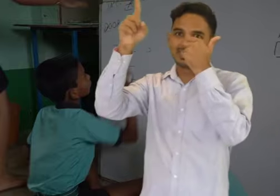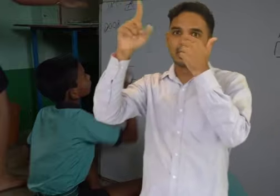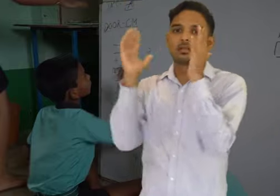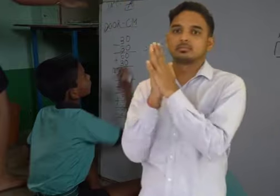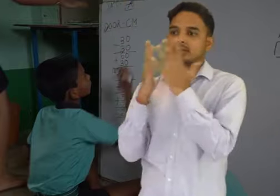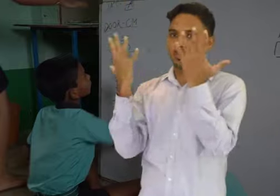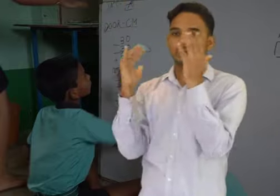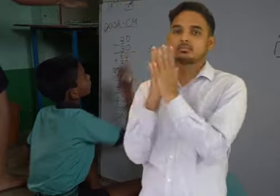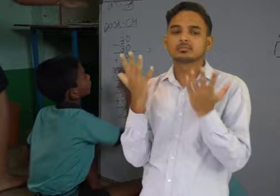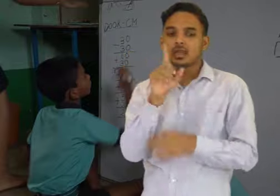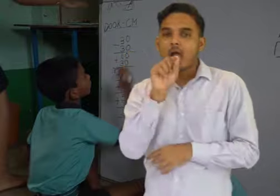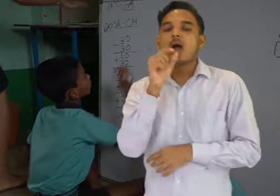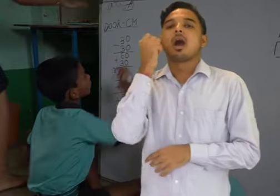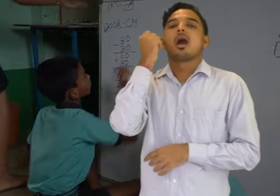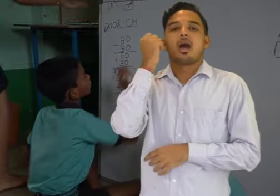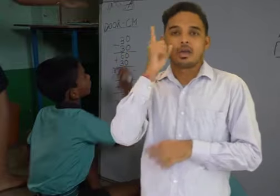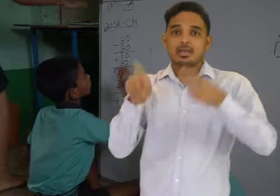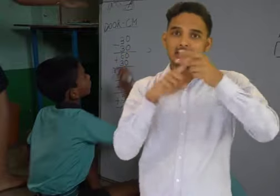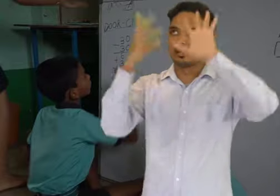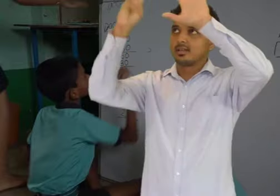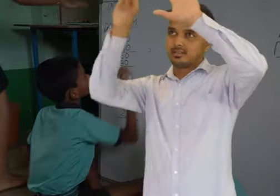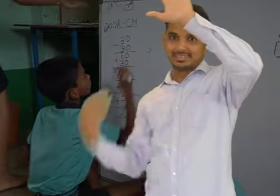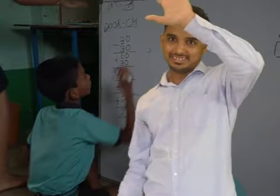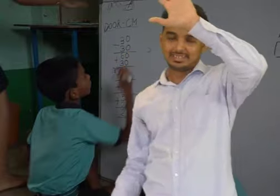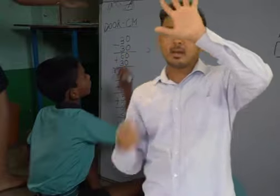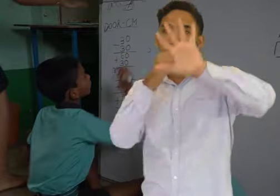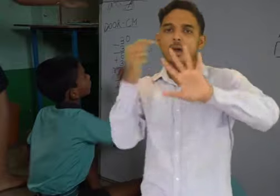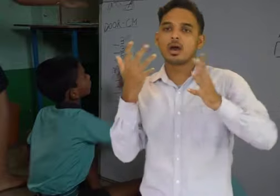on the exposure visit the children had seen a mango tree